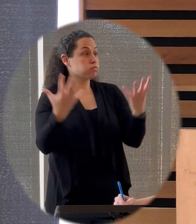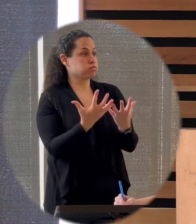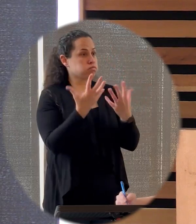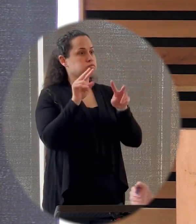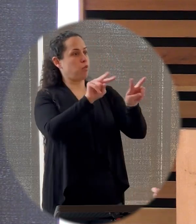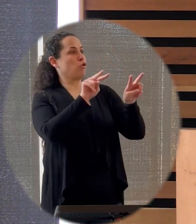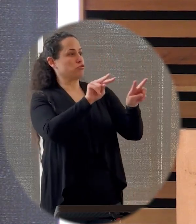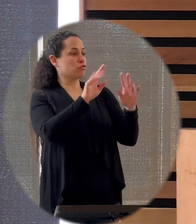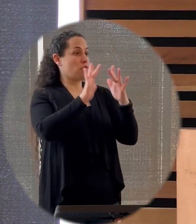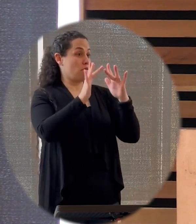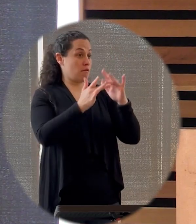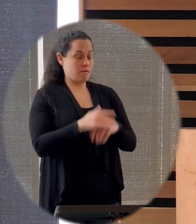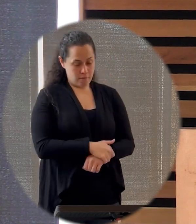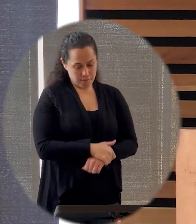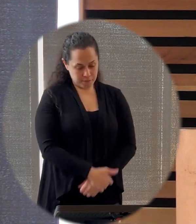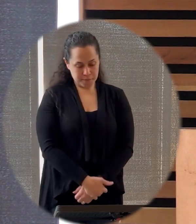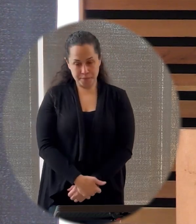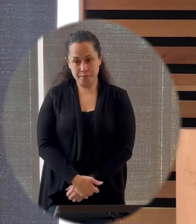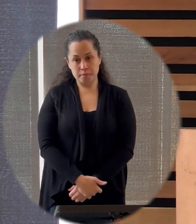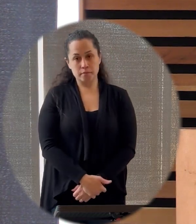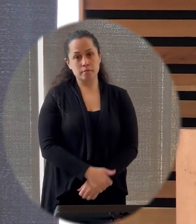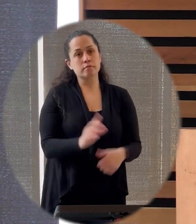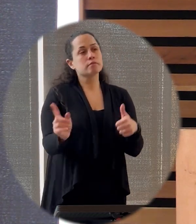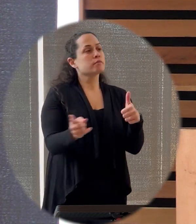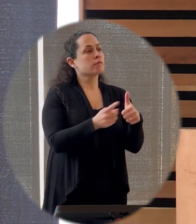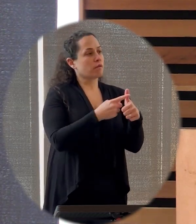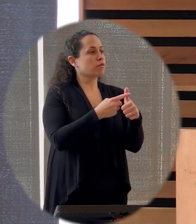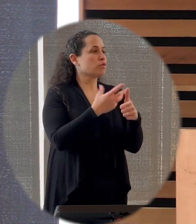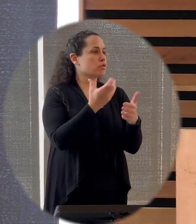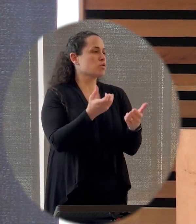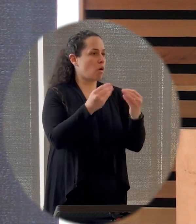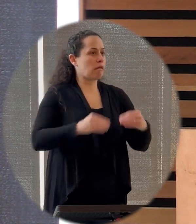have registered for our live stream. I'd like to start by acknowledging the land that we're